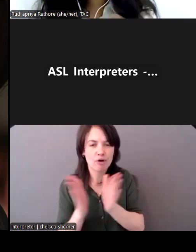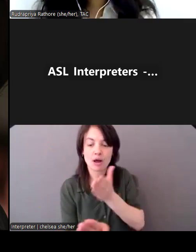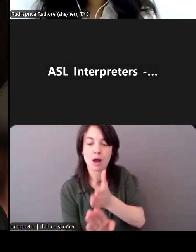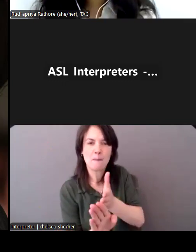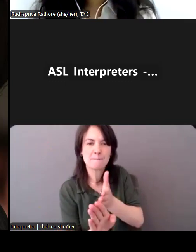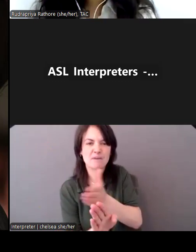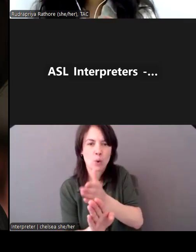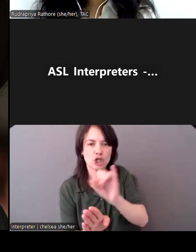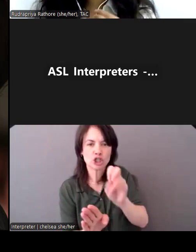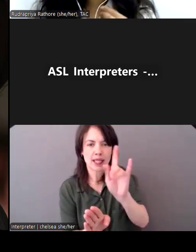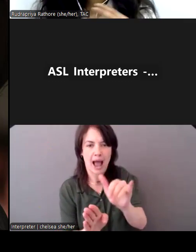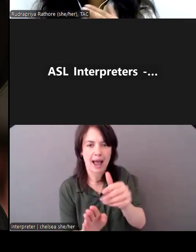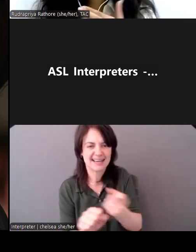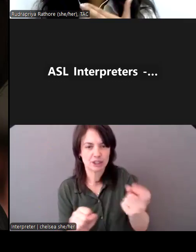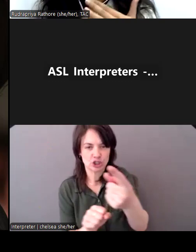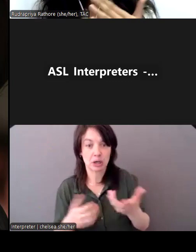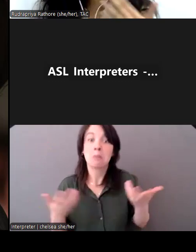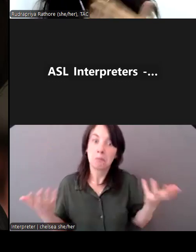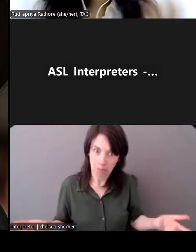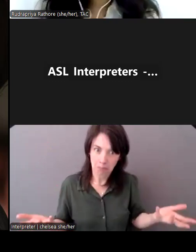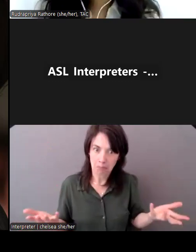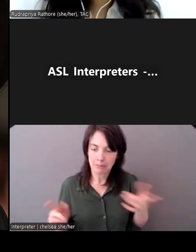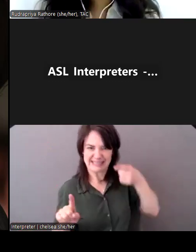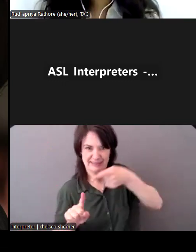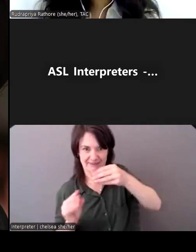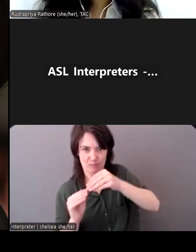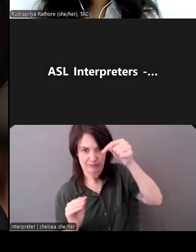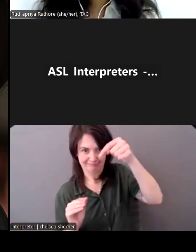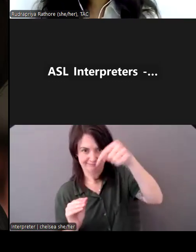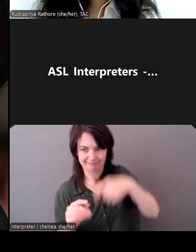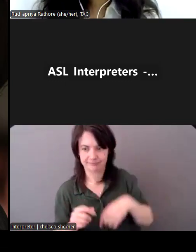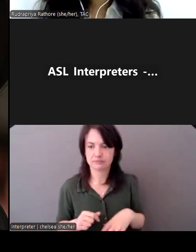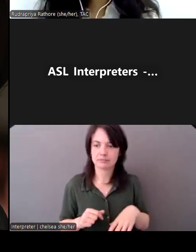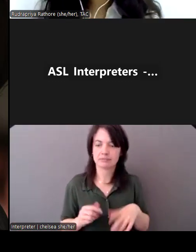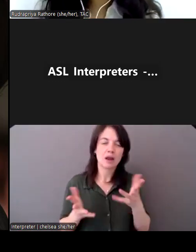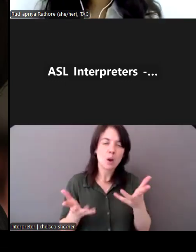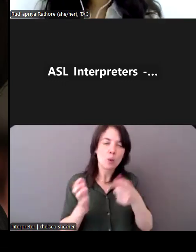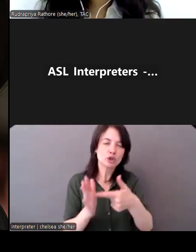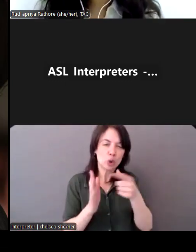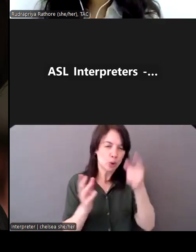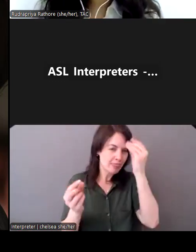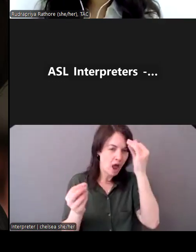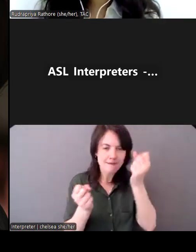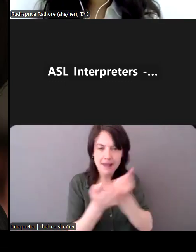shows that you have you've thought of everything um and that you're prepared to take on the project